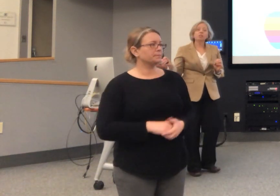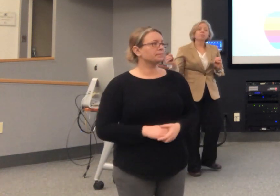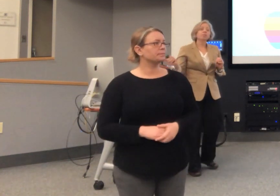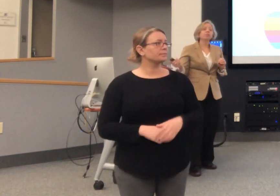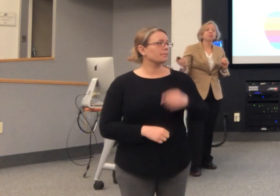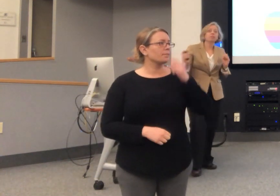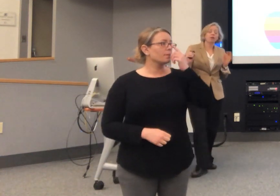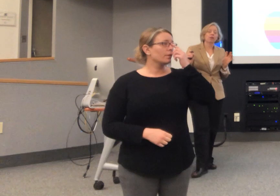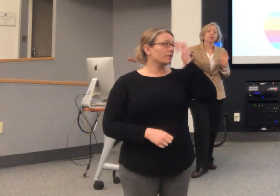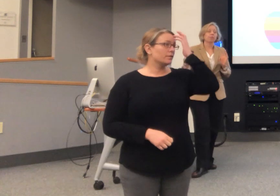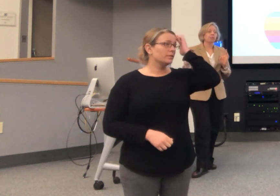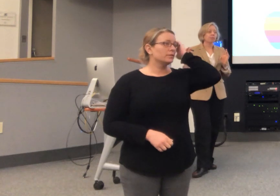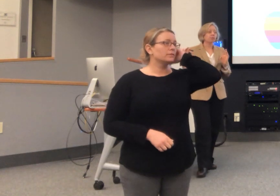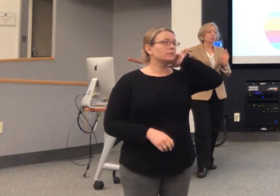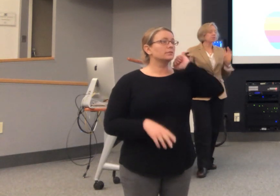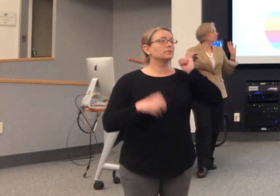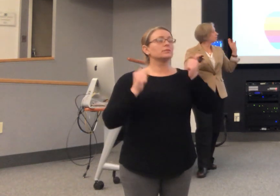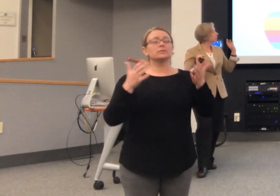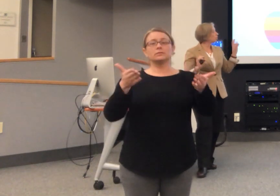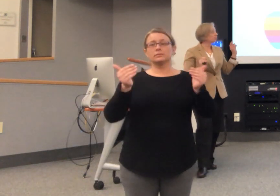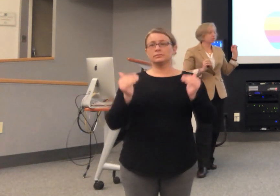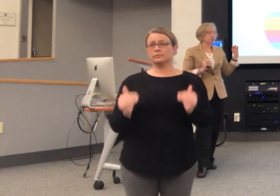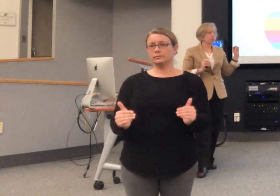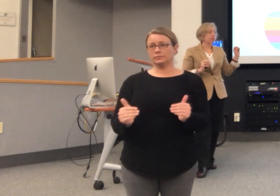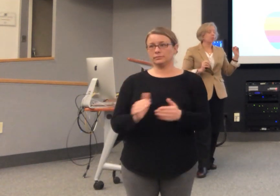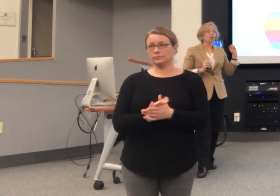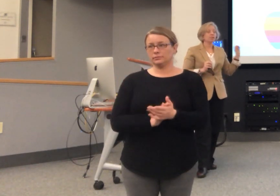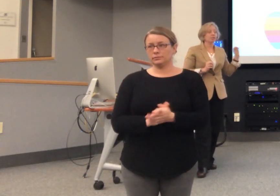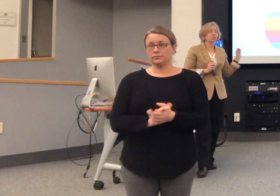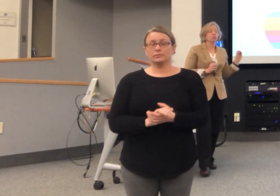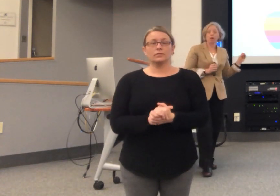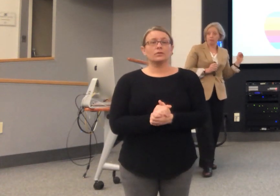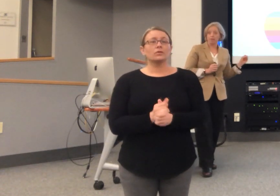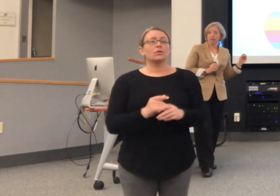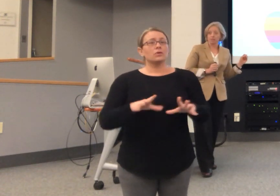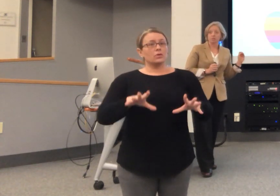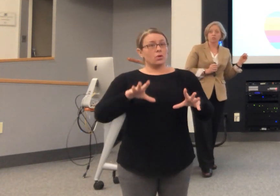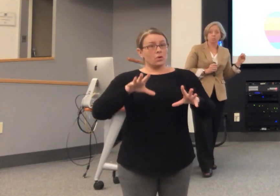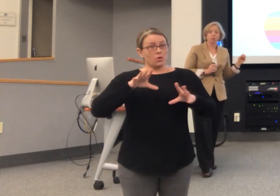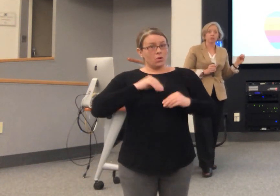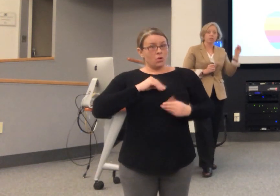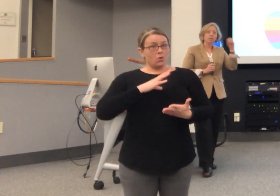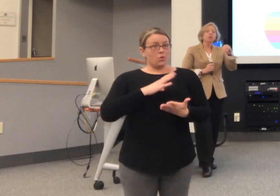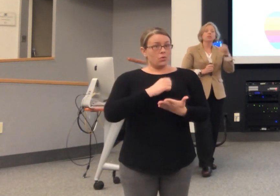So I wanna talk briefly about the reason ownership and why intellectual property policies are so important